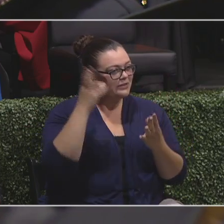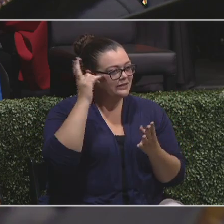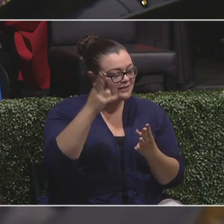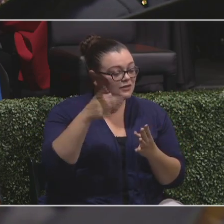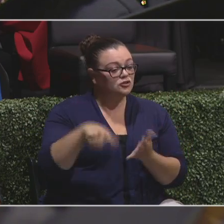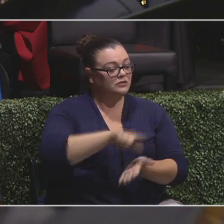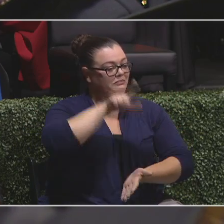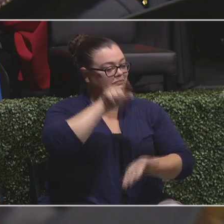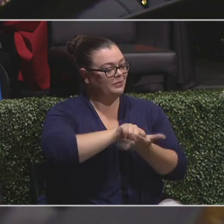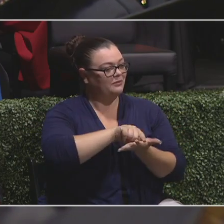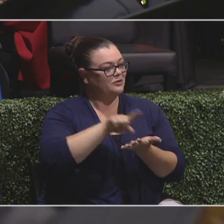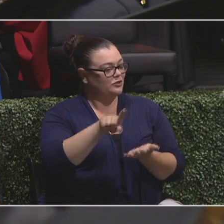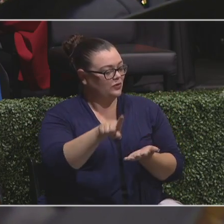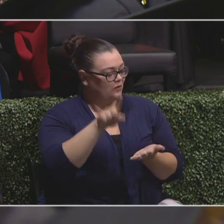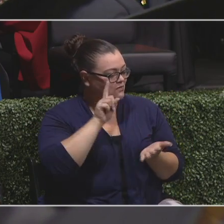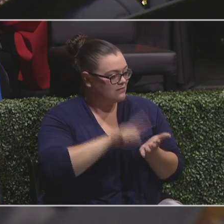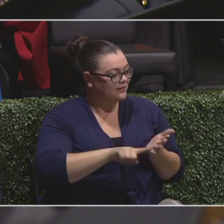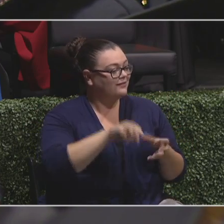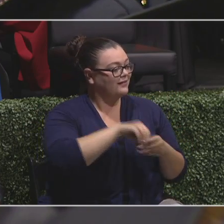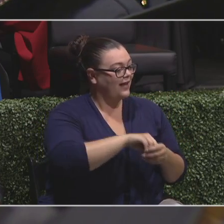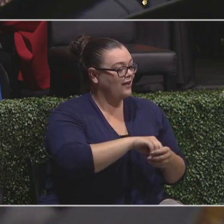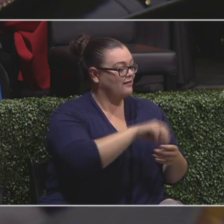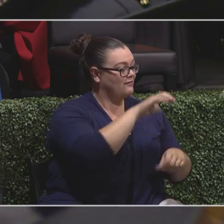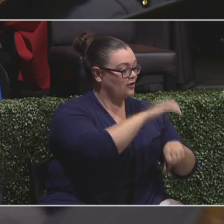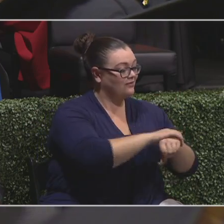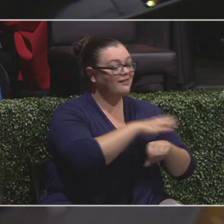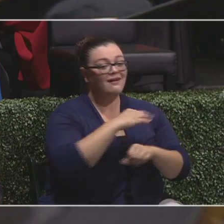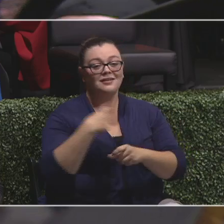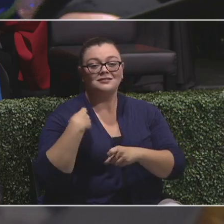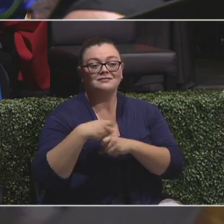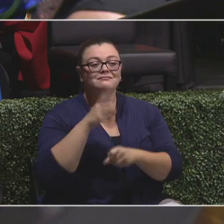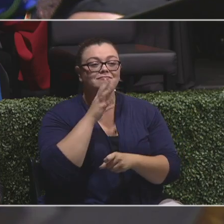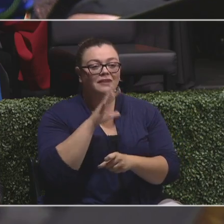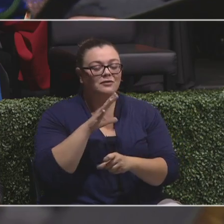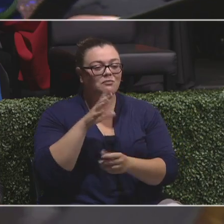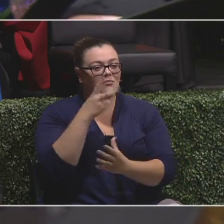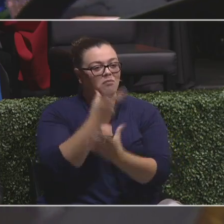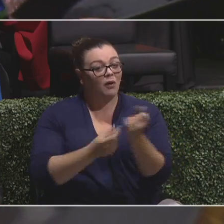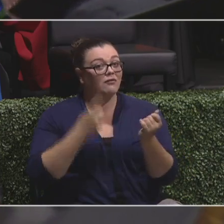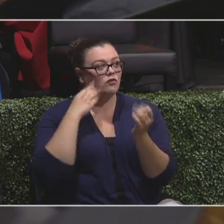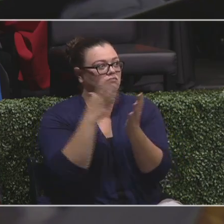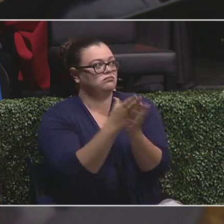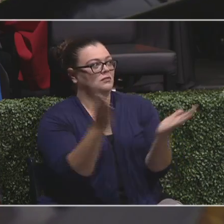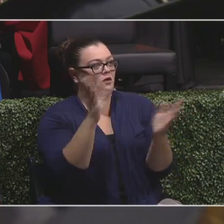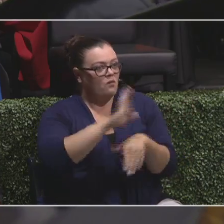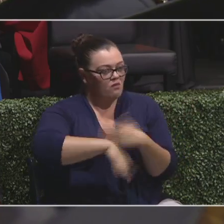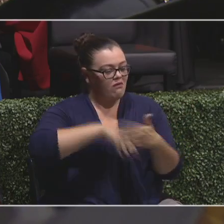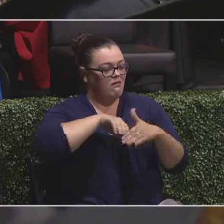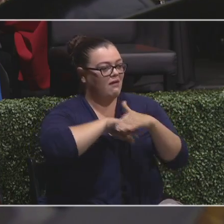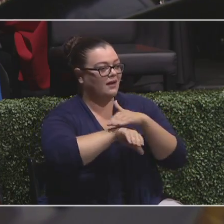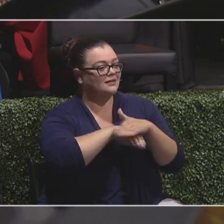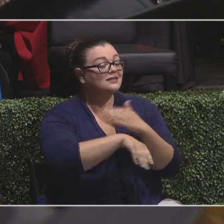HER FAMILY HAS LIVED IN MICHOACAN FOR GENERATIONS AND HER RESEARCH PUTS TOGETHER THE PIECES OF THEIR PATH.